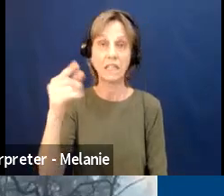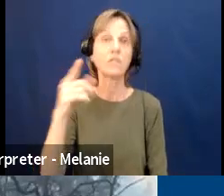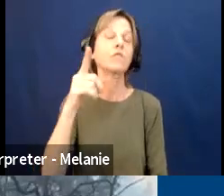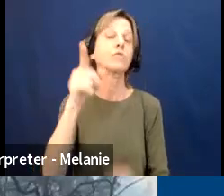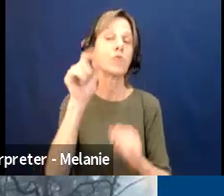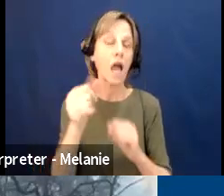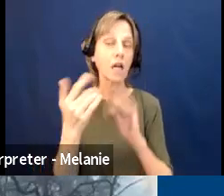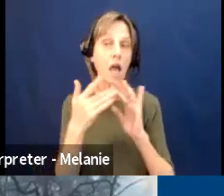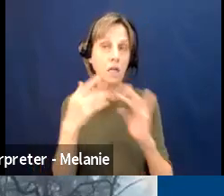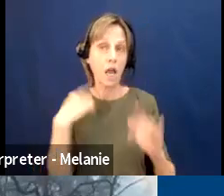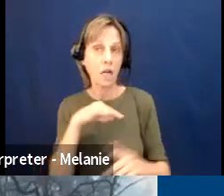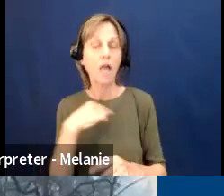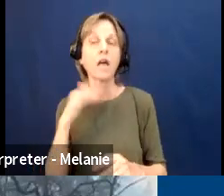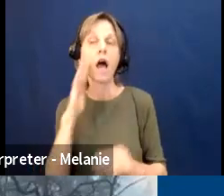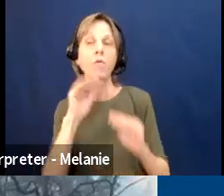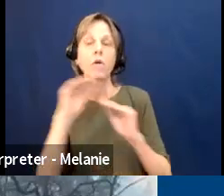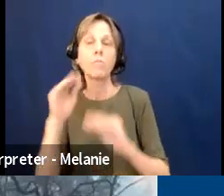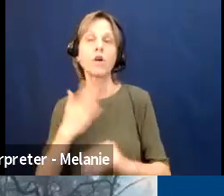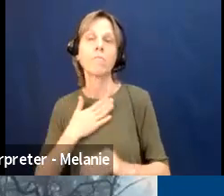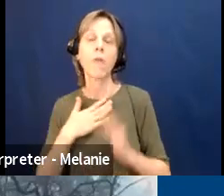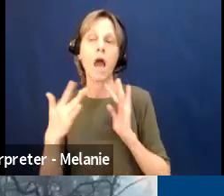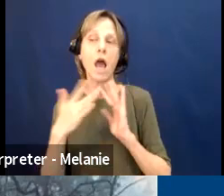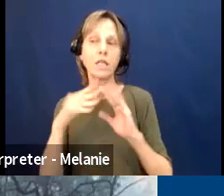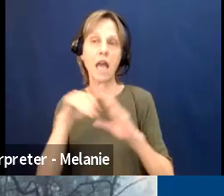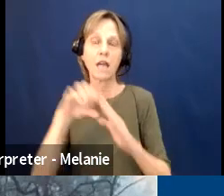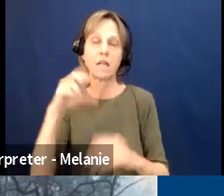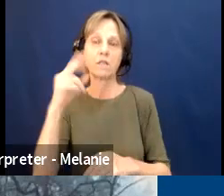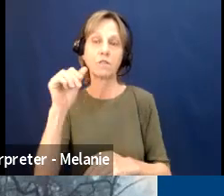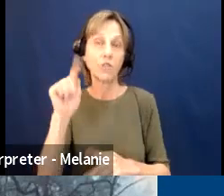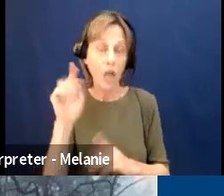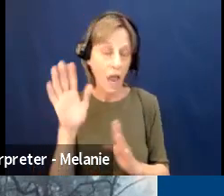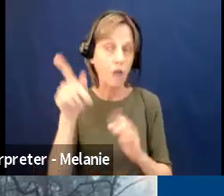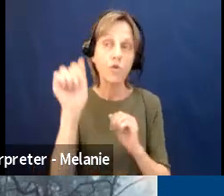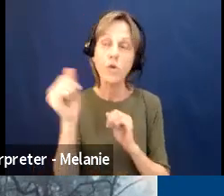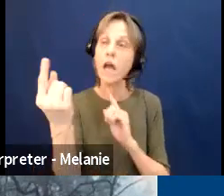you can come into our office or zoom with us we're here to help you rebuild we have a program to do